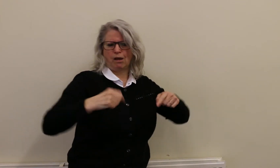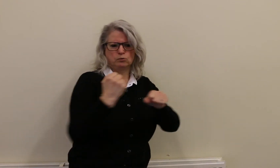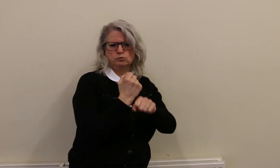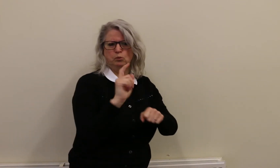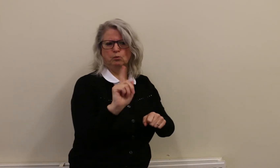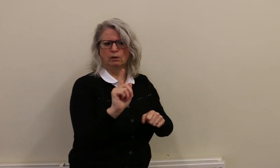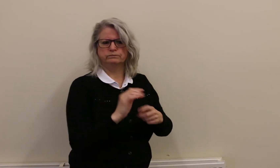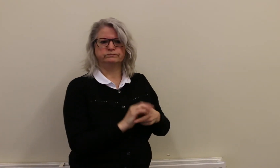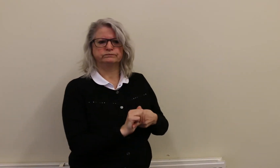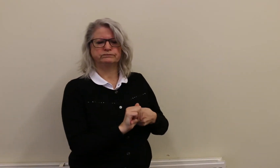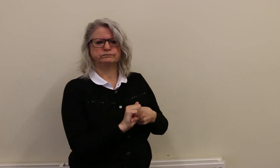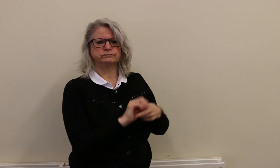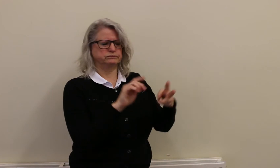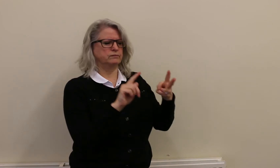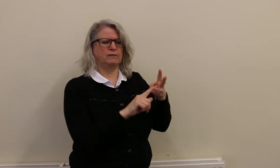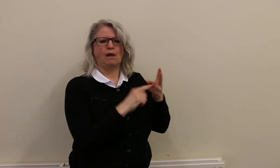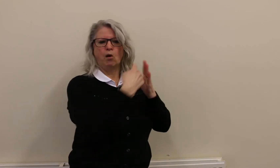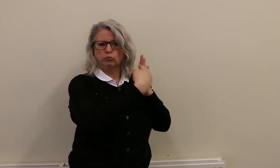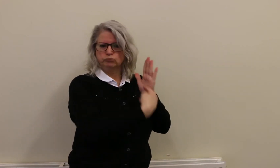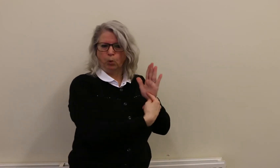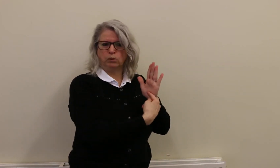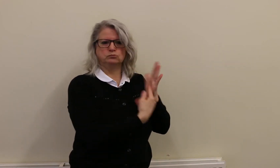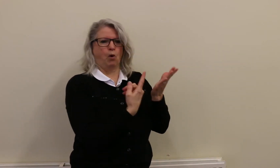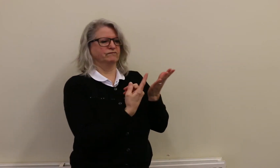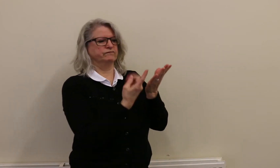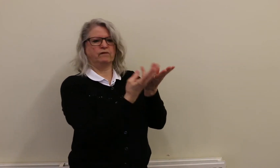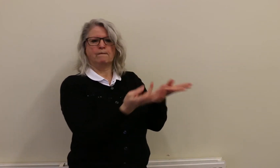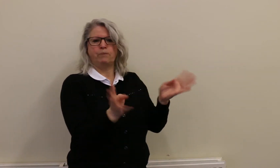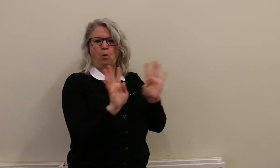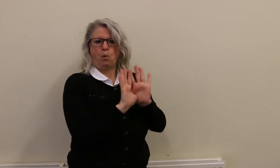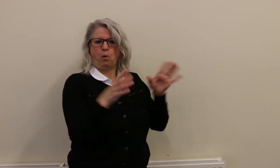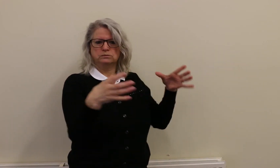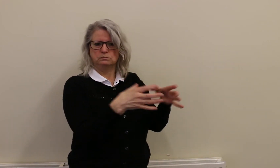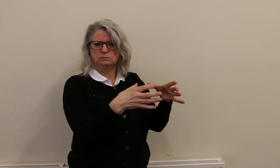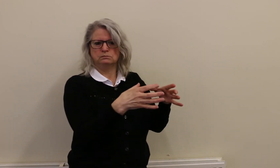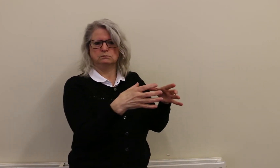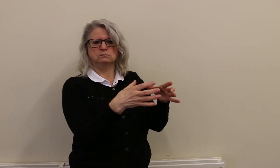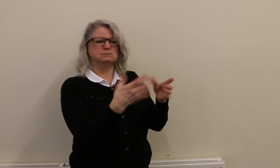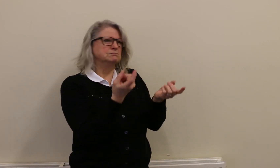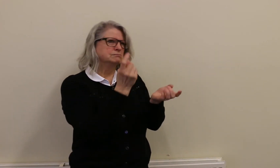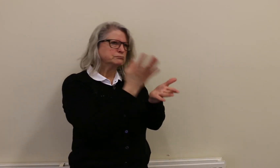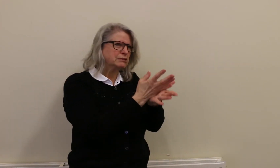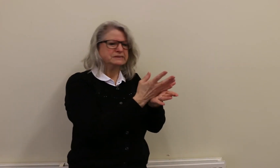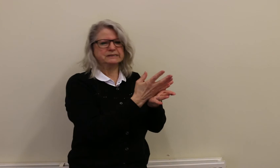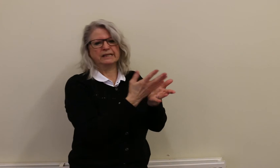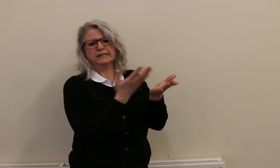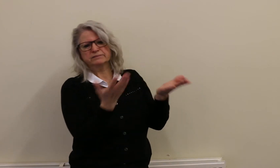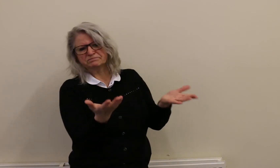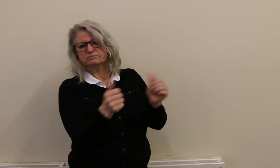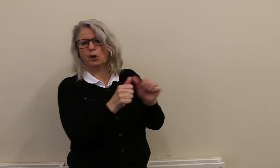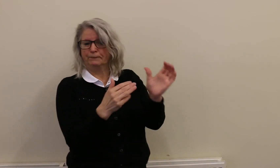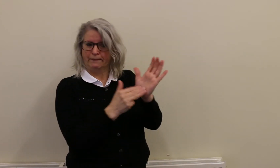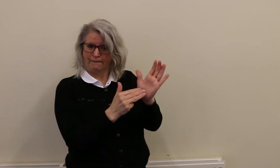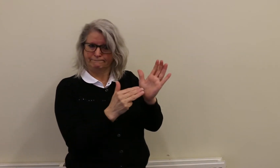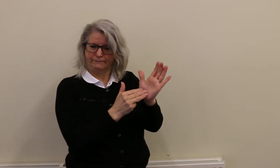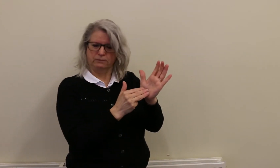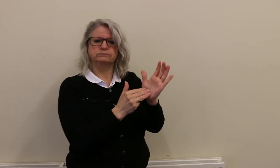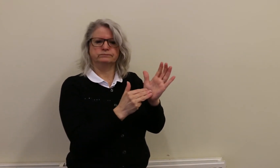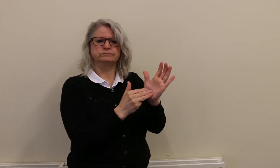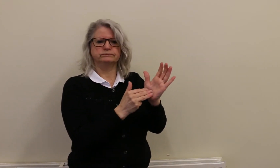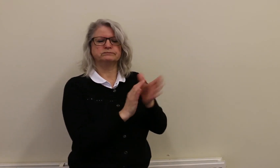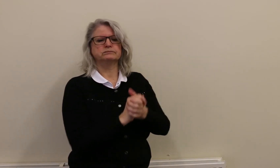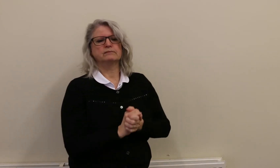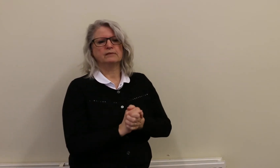what the company is allowed and not allowed to do, the rules about trustees and company members,